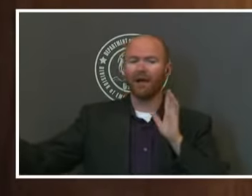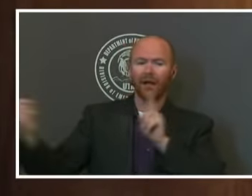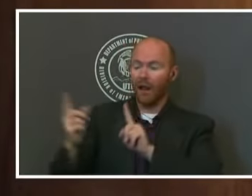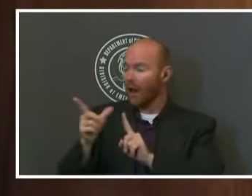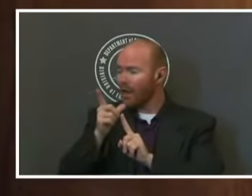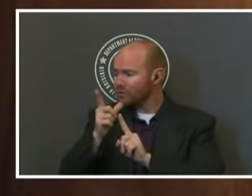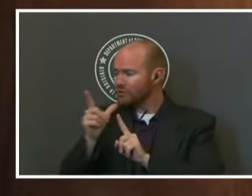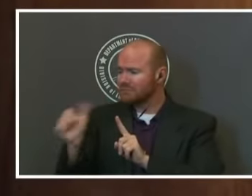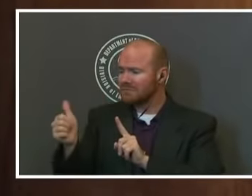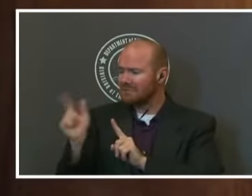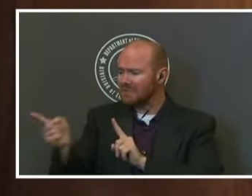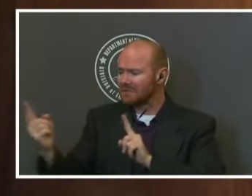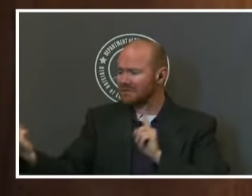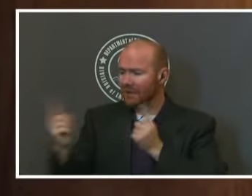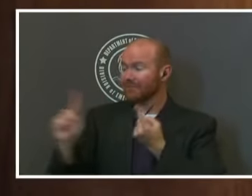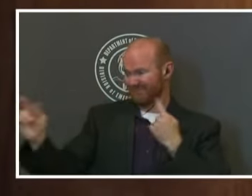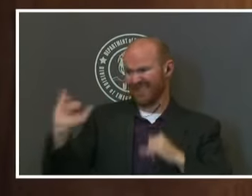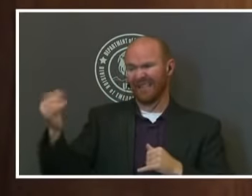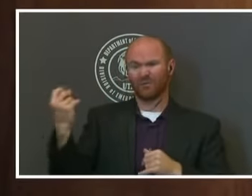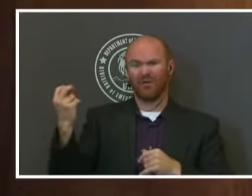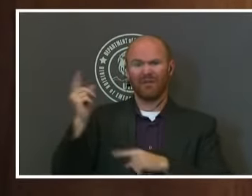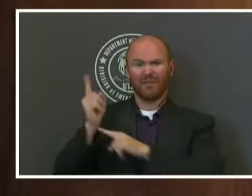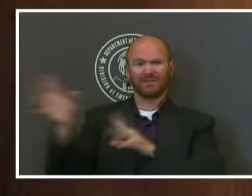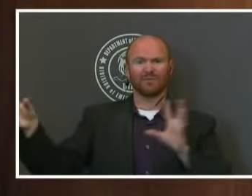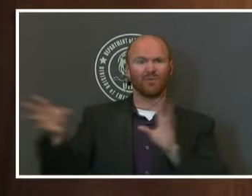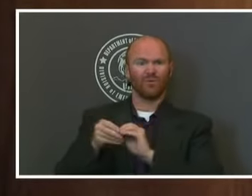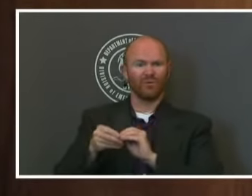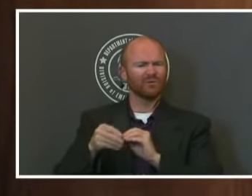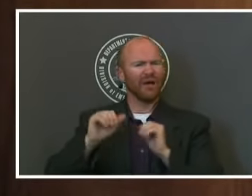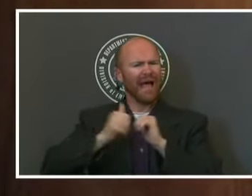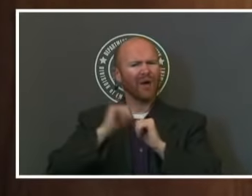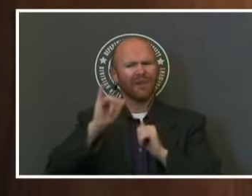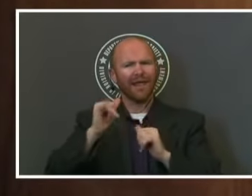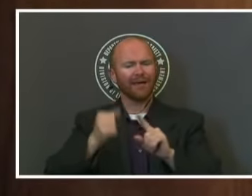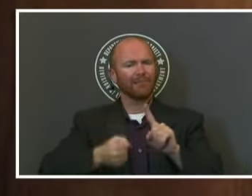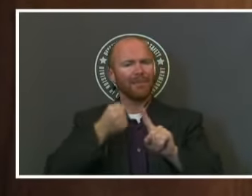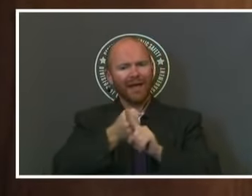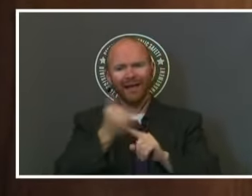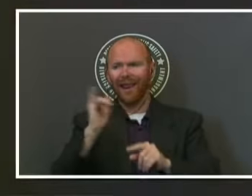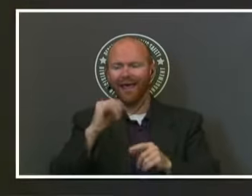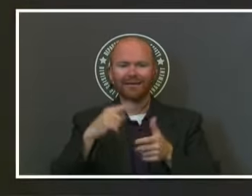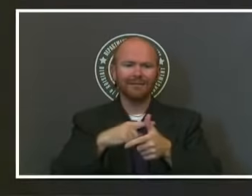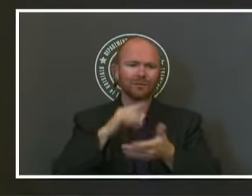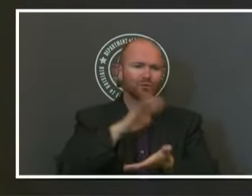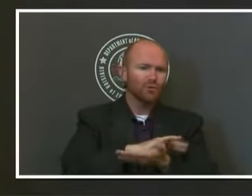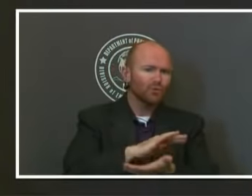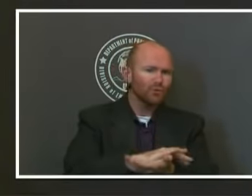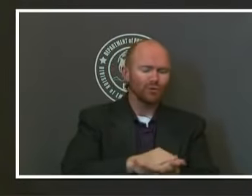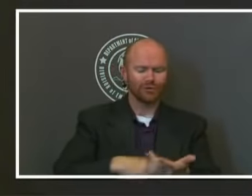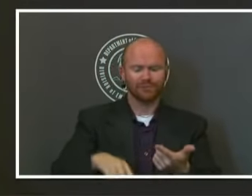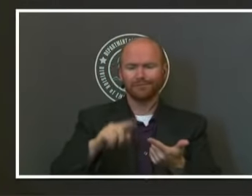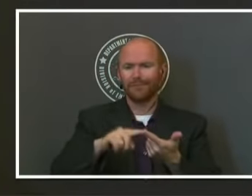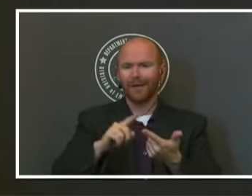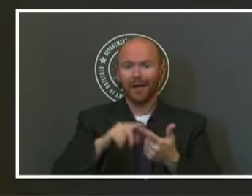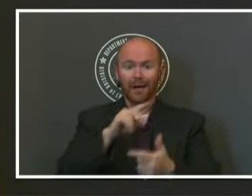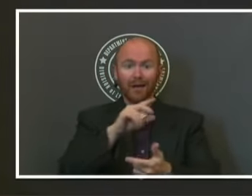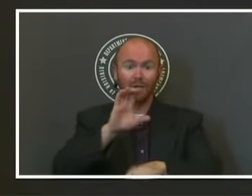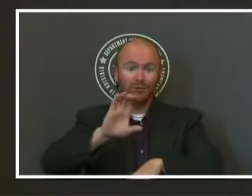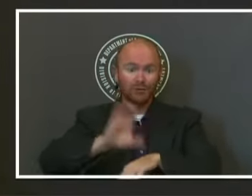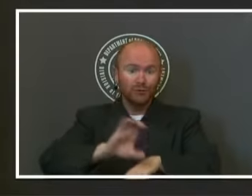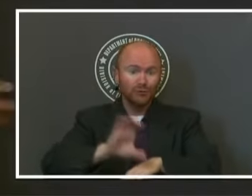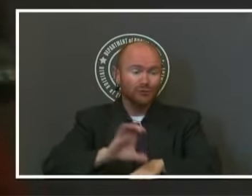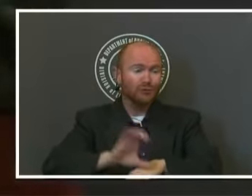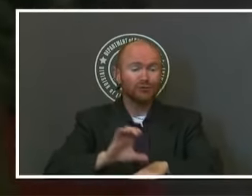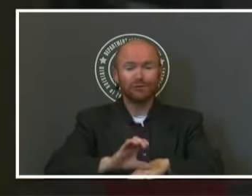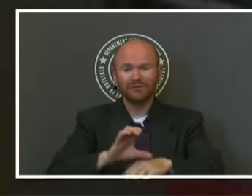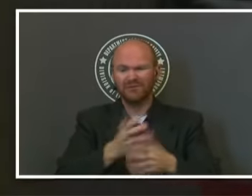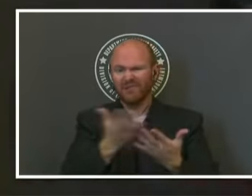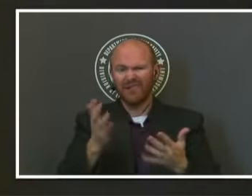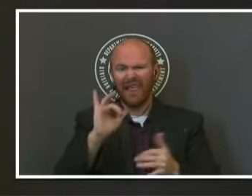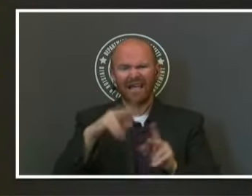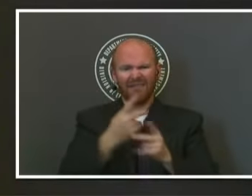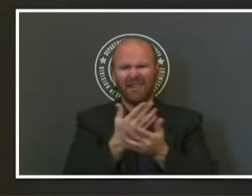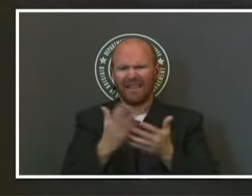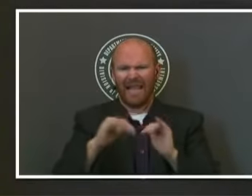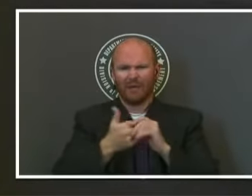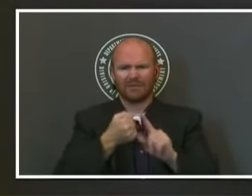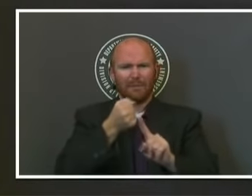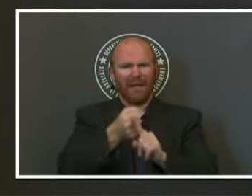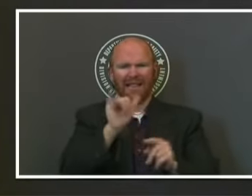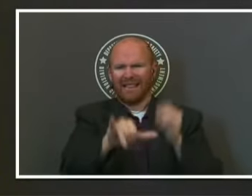jails nursing homes places of